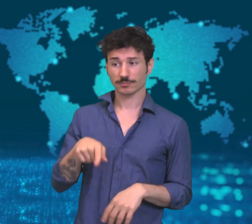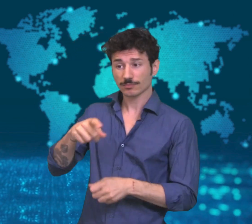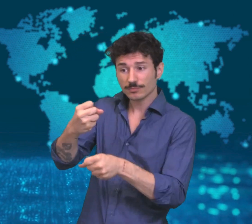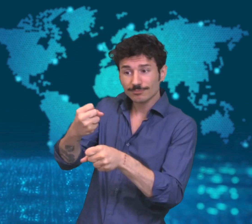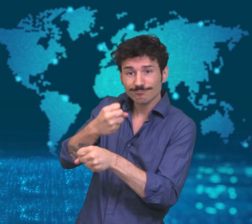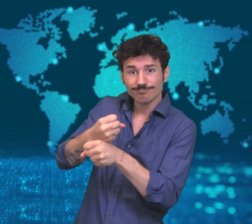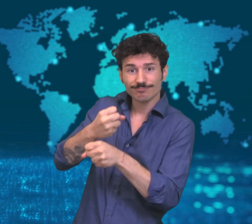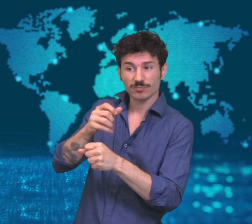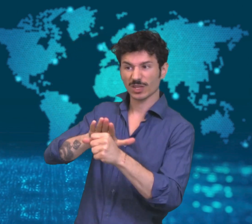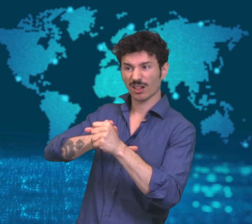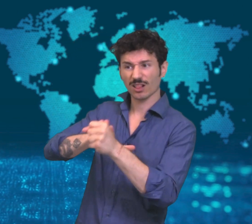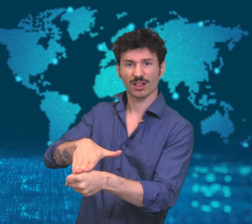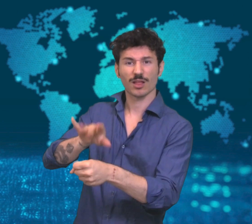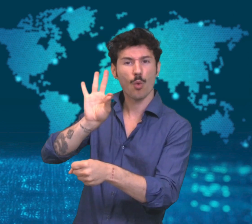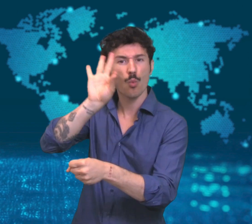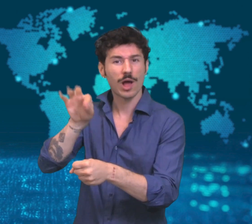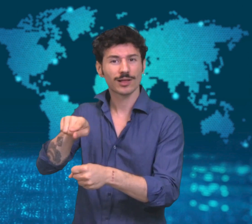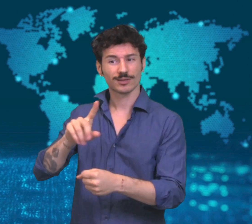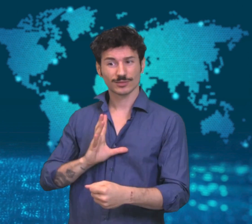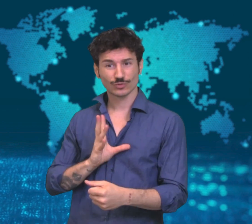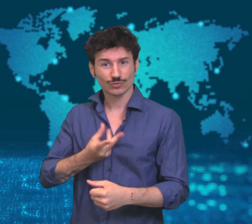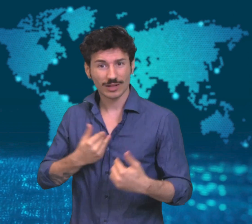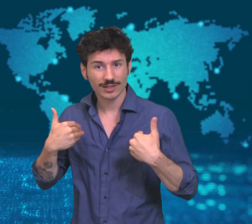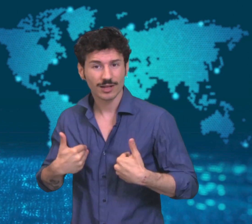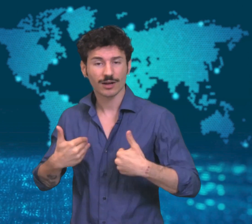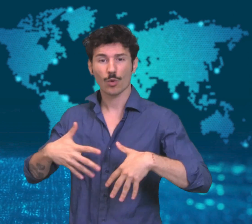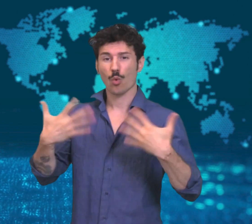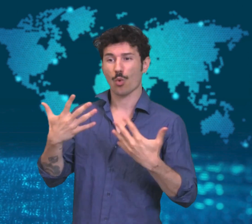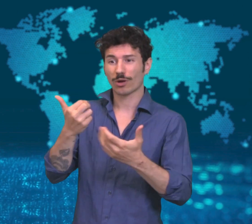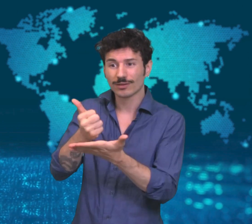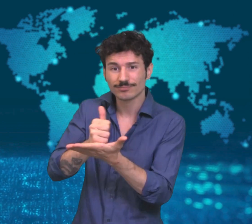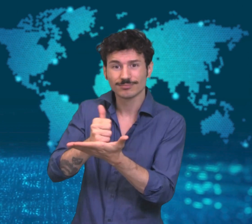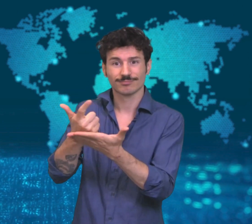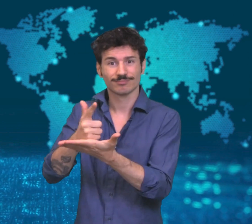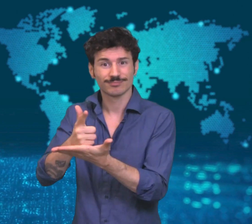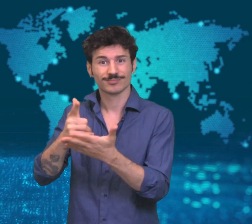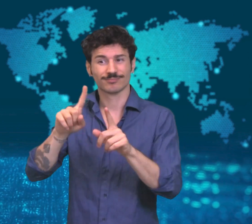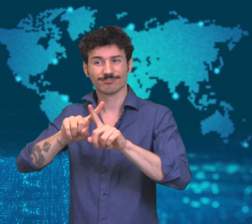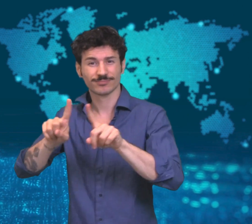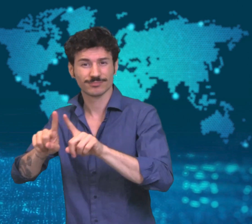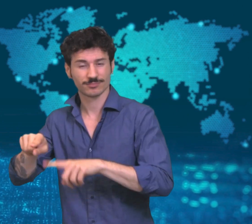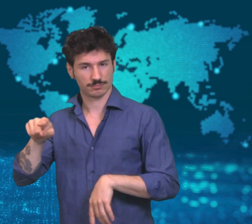The federal ruling will now protect those employees from